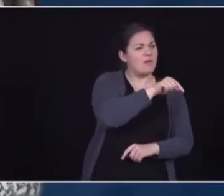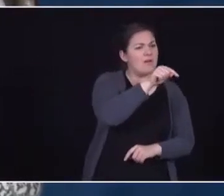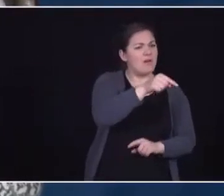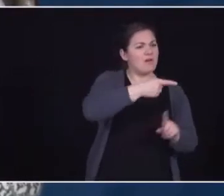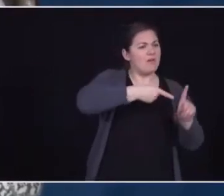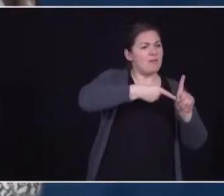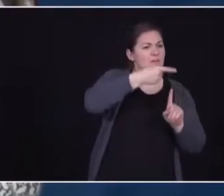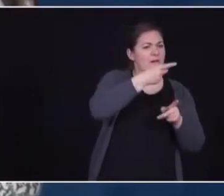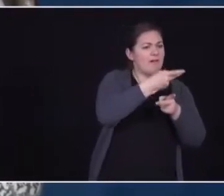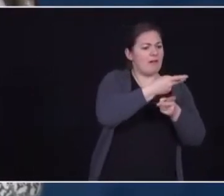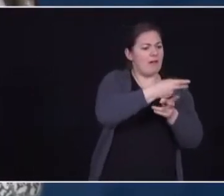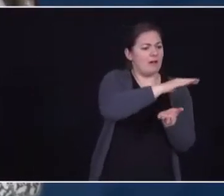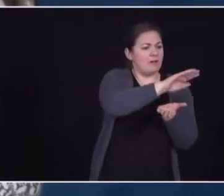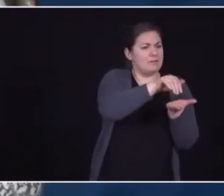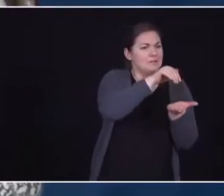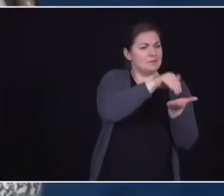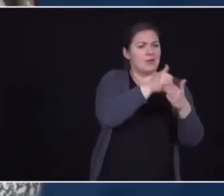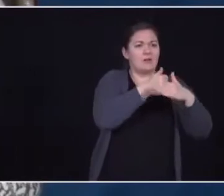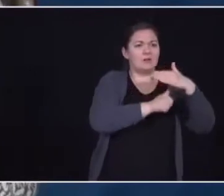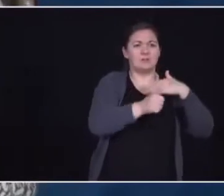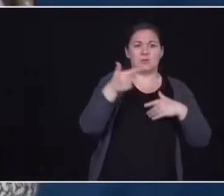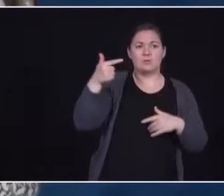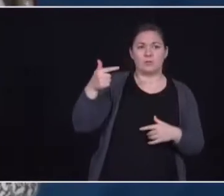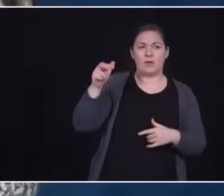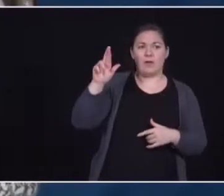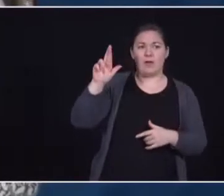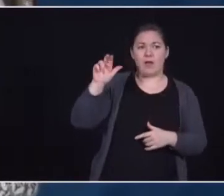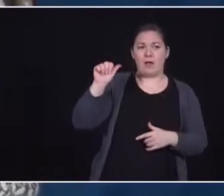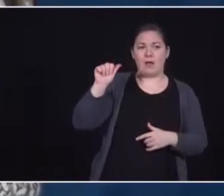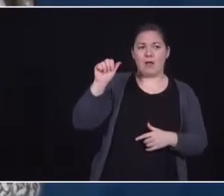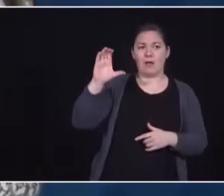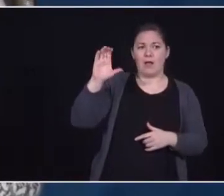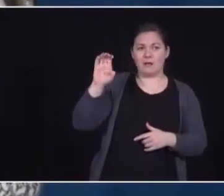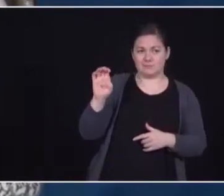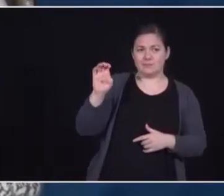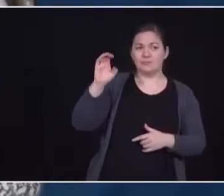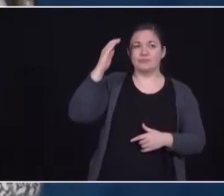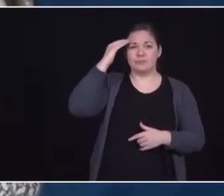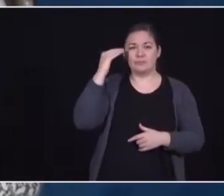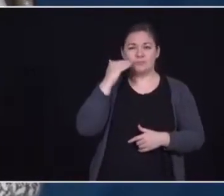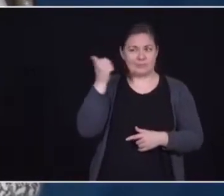And in bringing in other facilities as well as just having set up a specialist care center